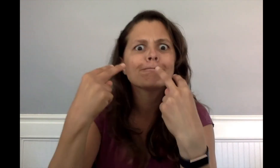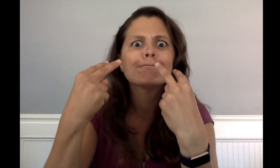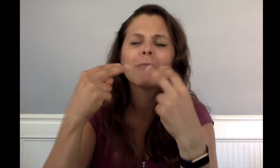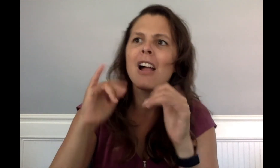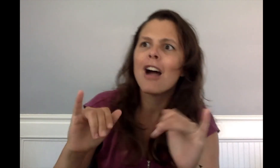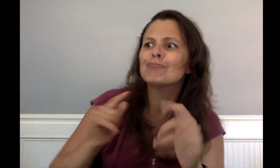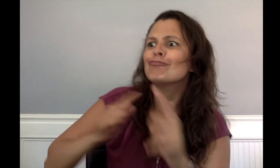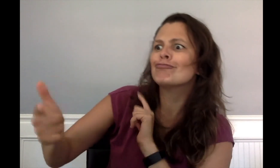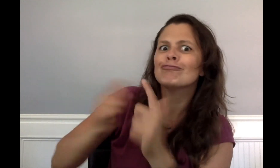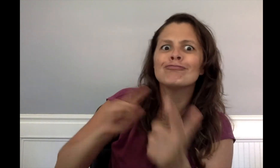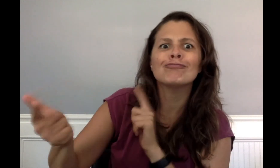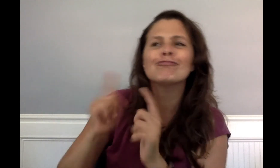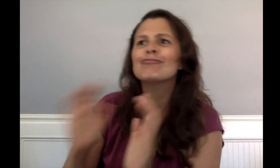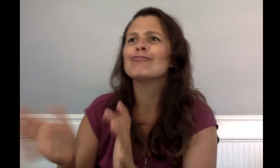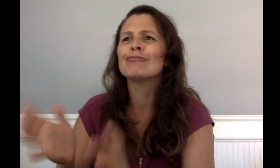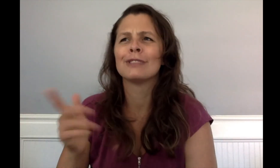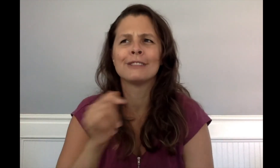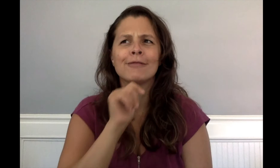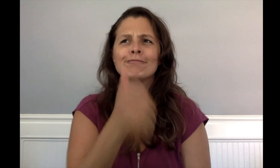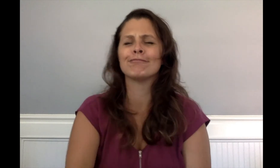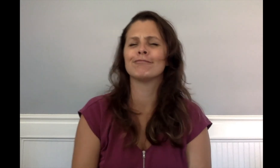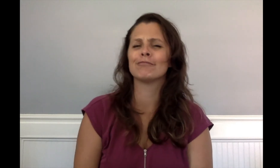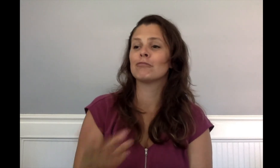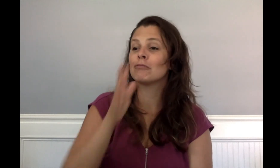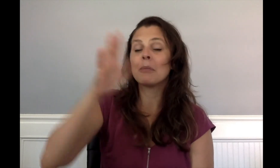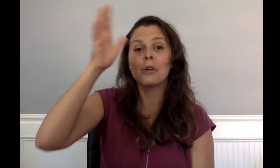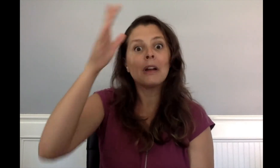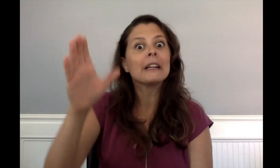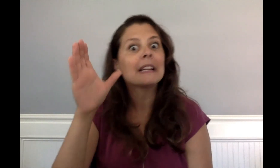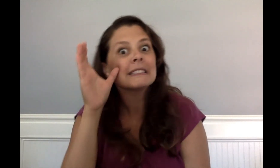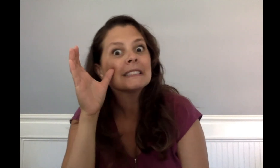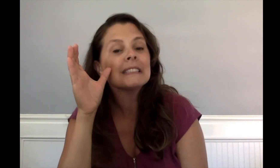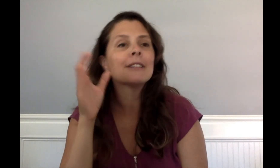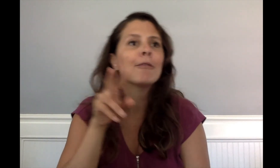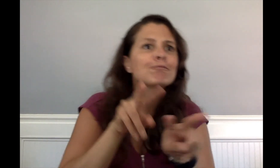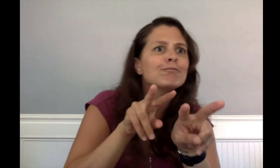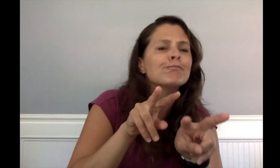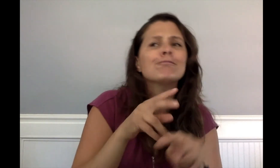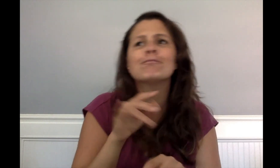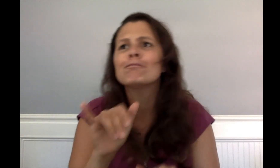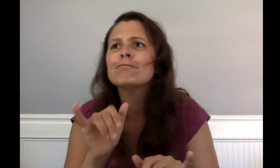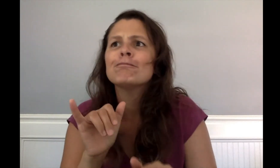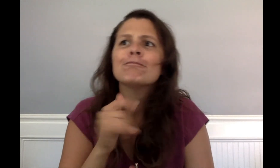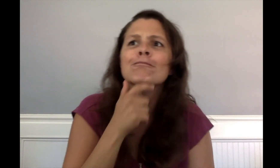To distract himself, Charlie talked as he played cards. And as he talked, Charlie realized his grandparents